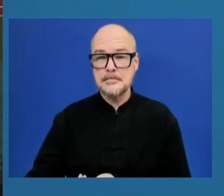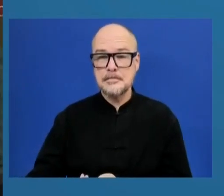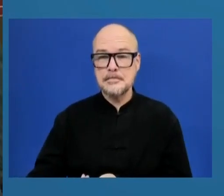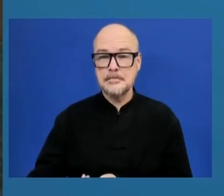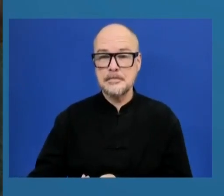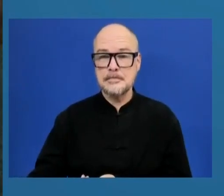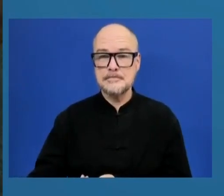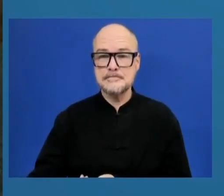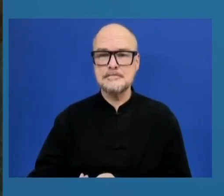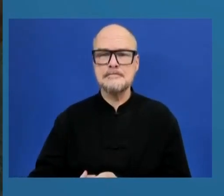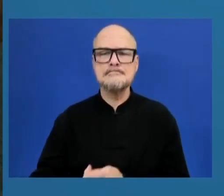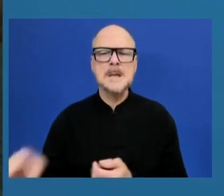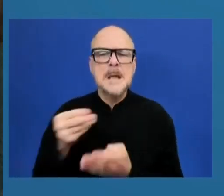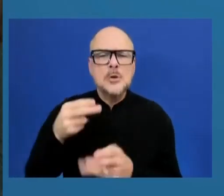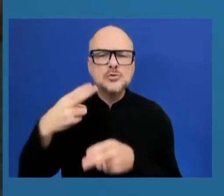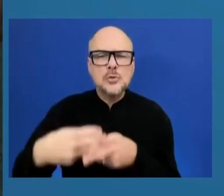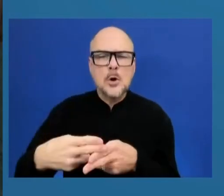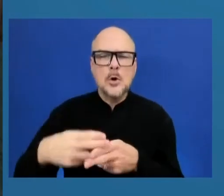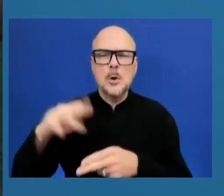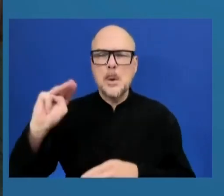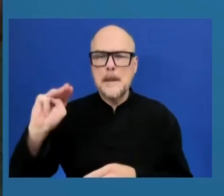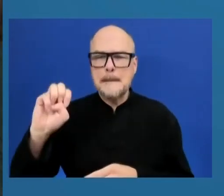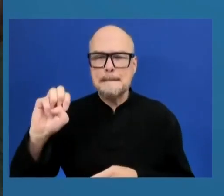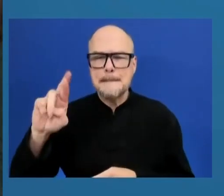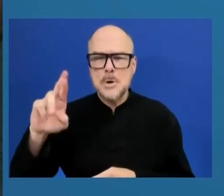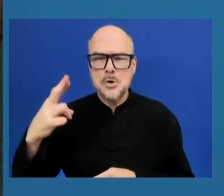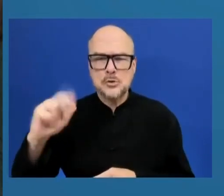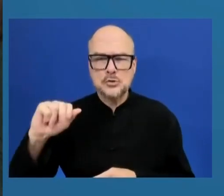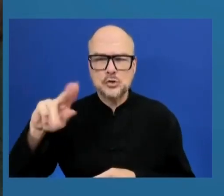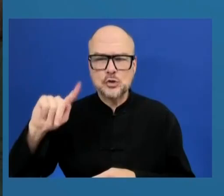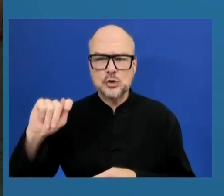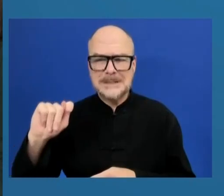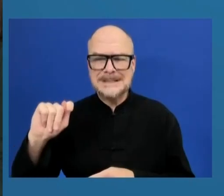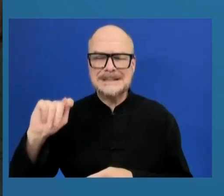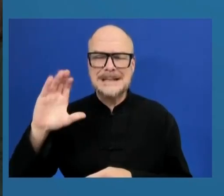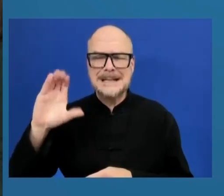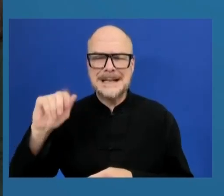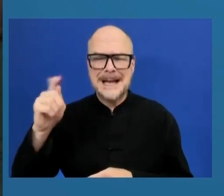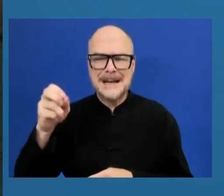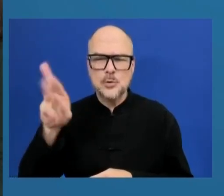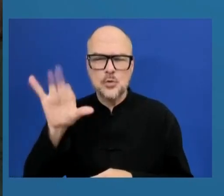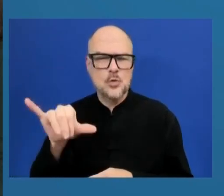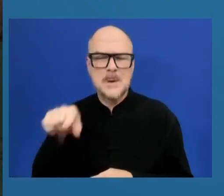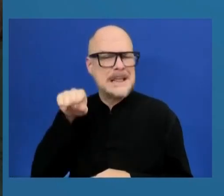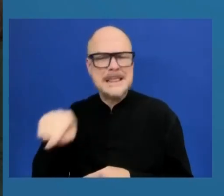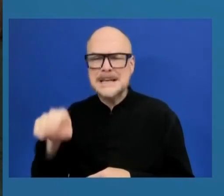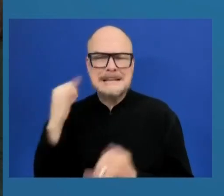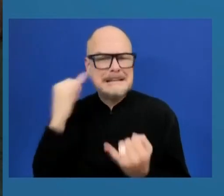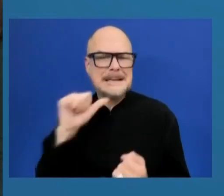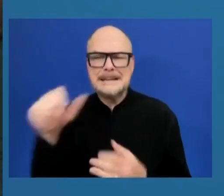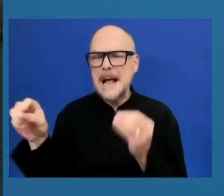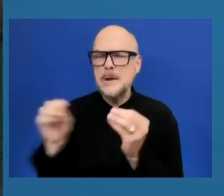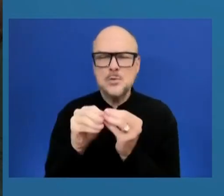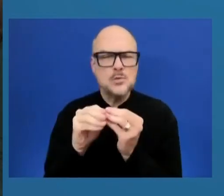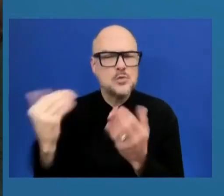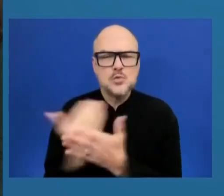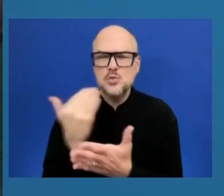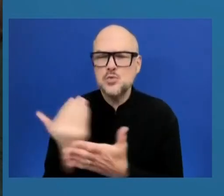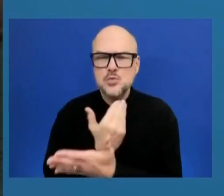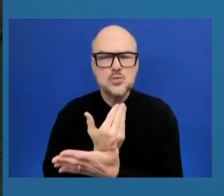It is something that is used for various other categories and so this is just adding firearms and ammunition to that category. So all of the